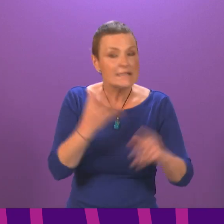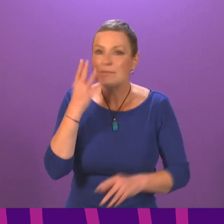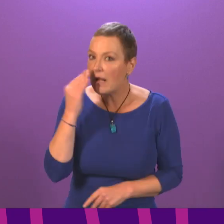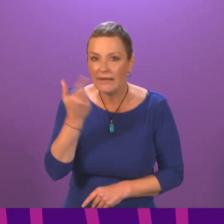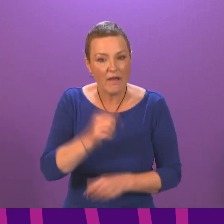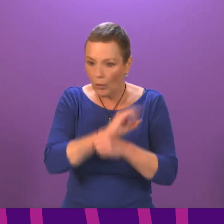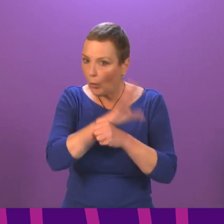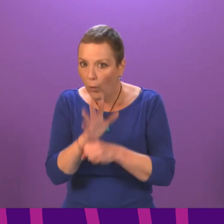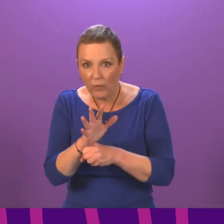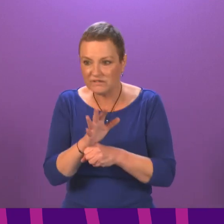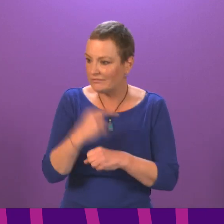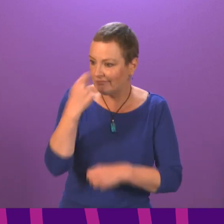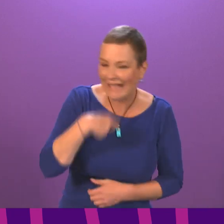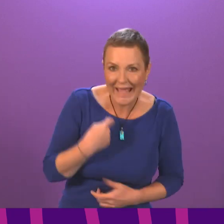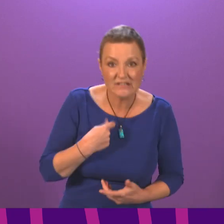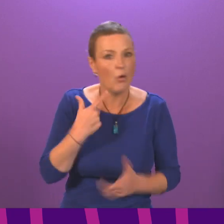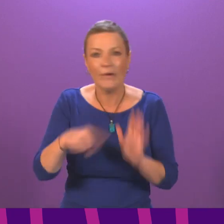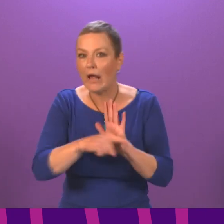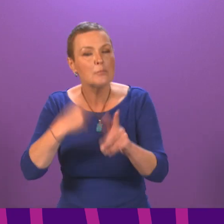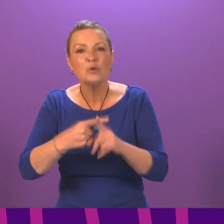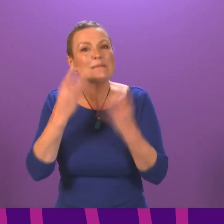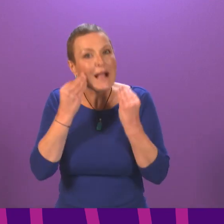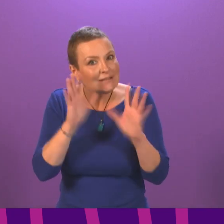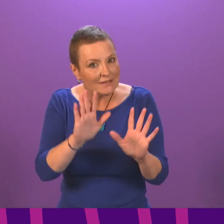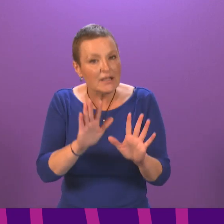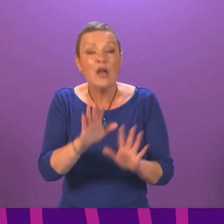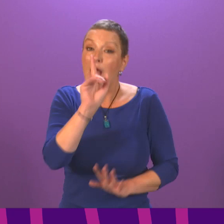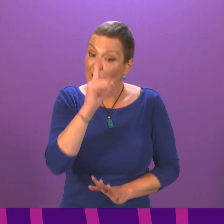a person has had a Covid test and whether the result is negative or not. Testing is